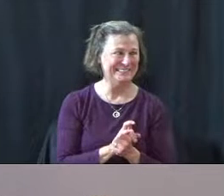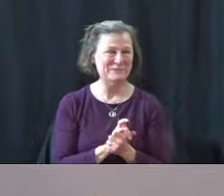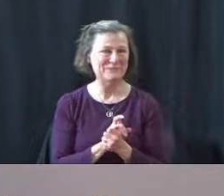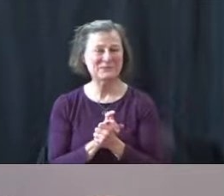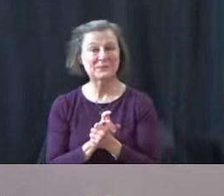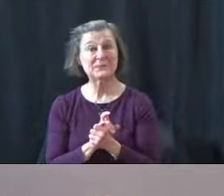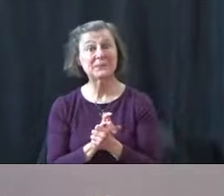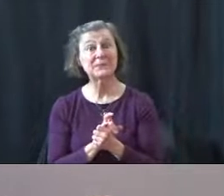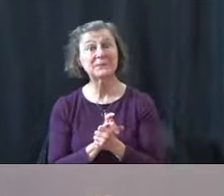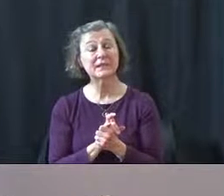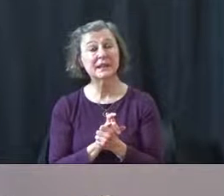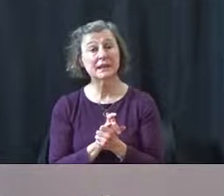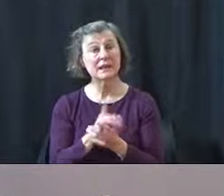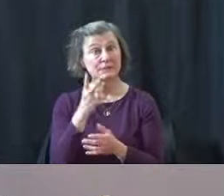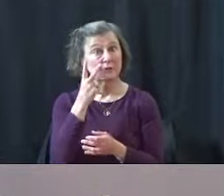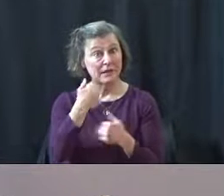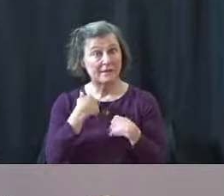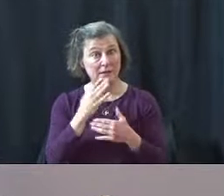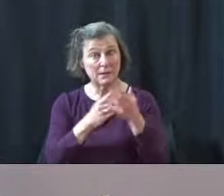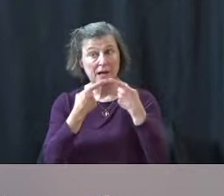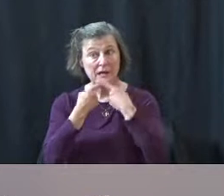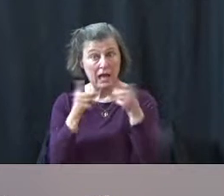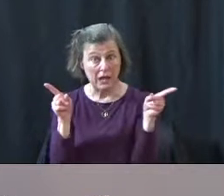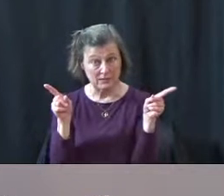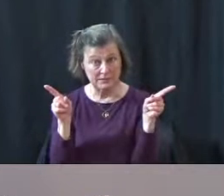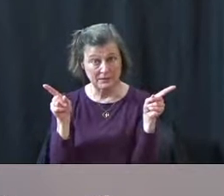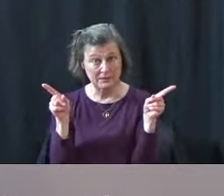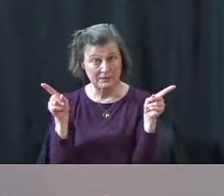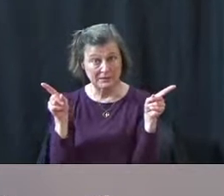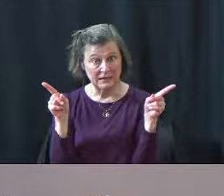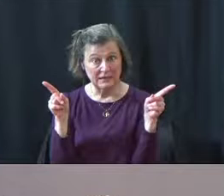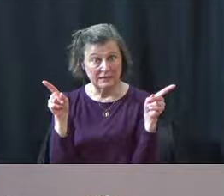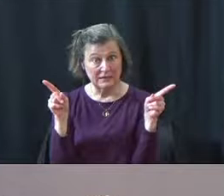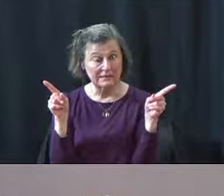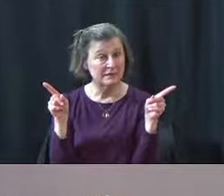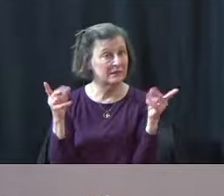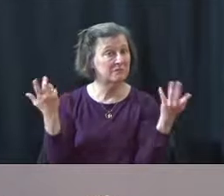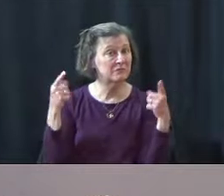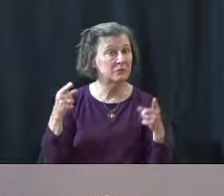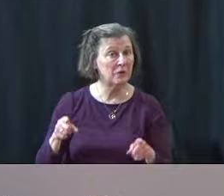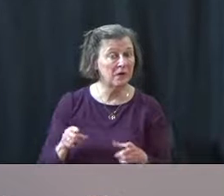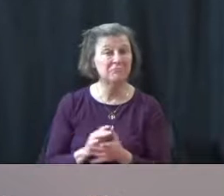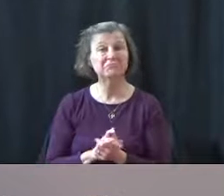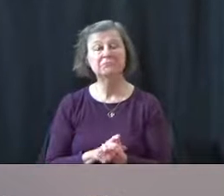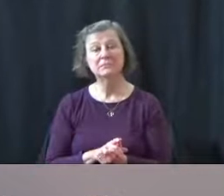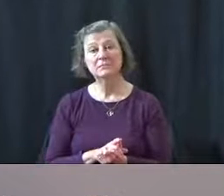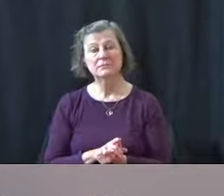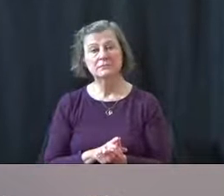If you see we have some announcements there that tells you about what's going on.